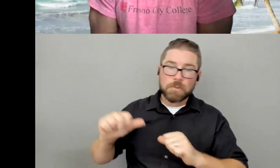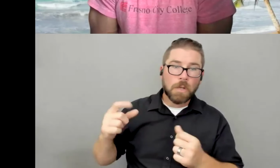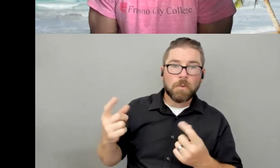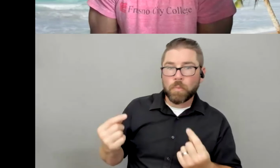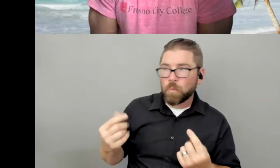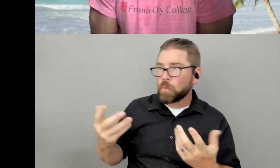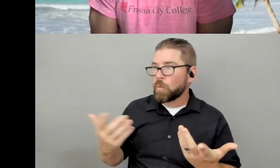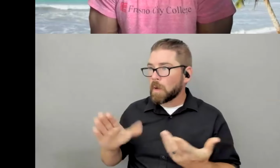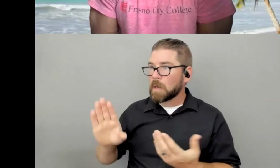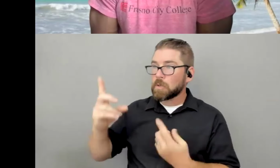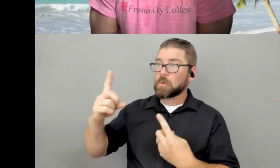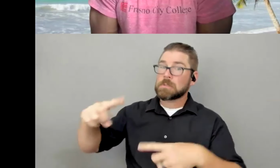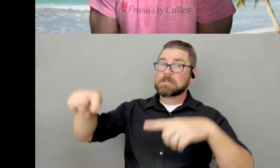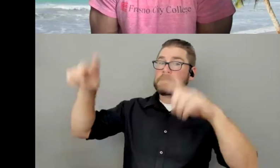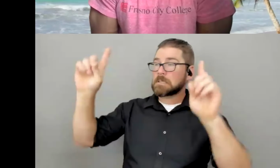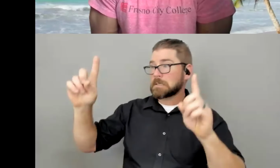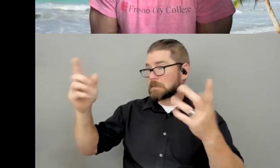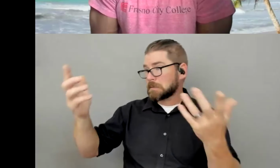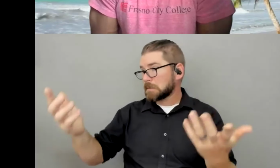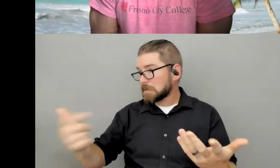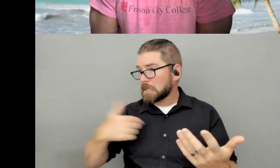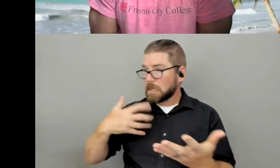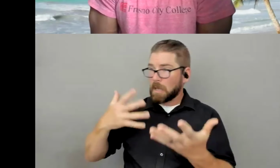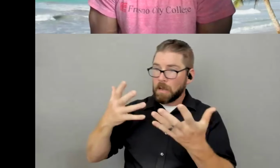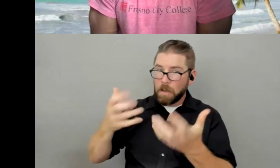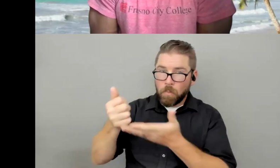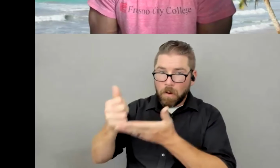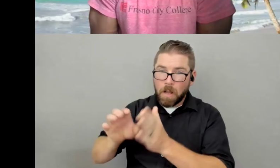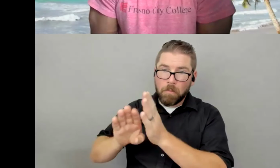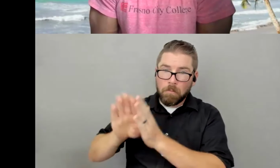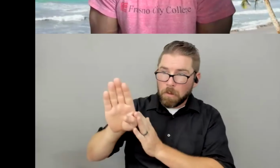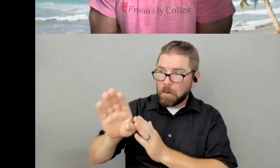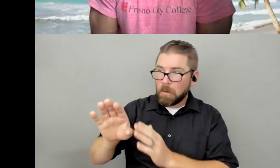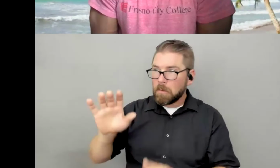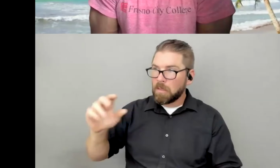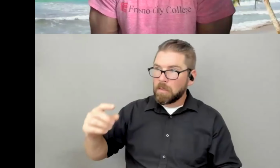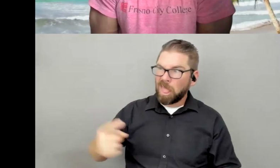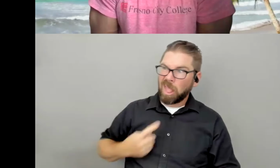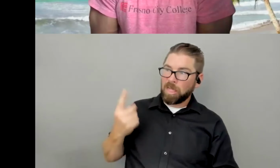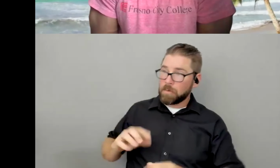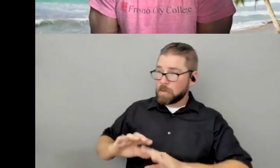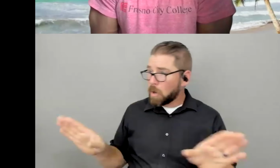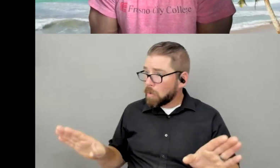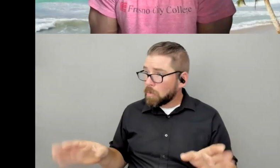Don't take it other than that, you know, I've never thought about talking about it, but I guess I could do that.